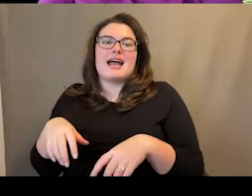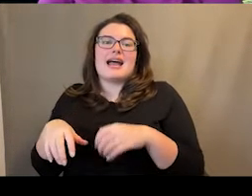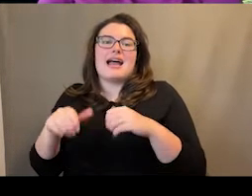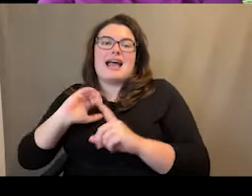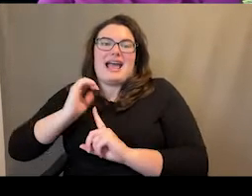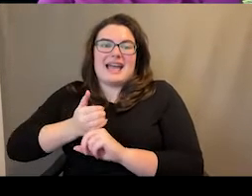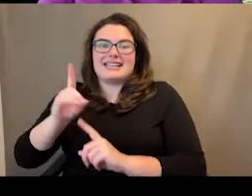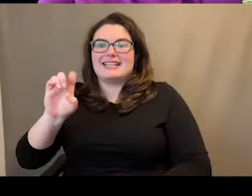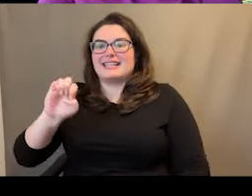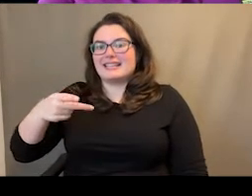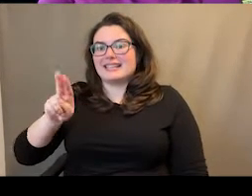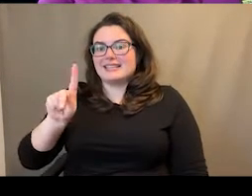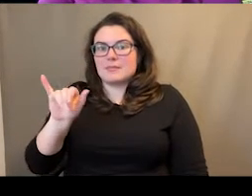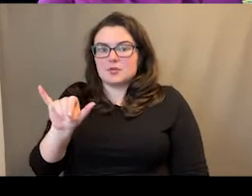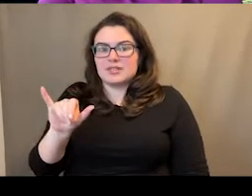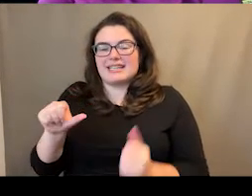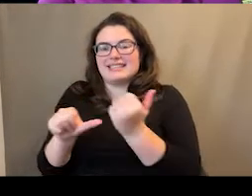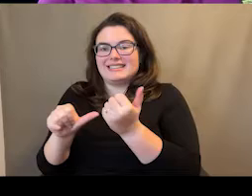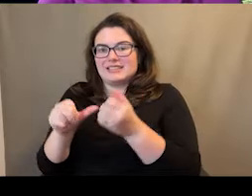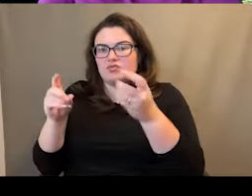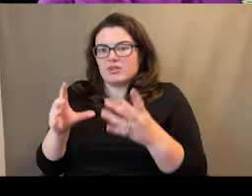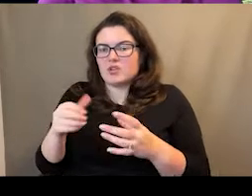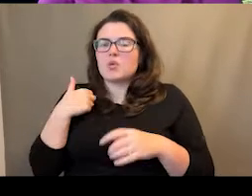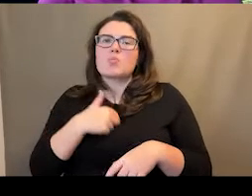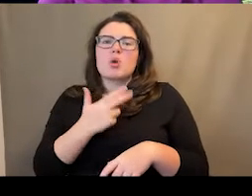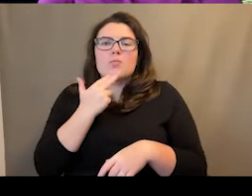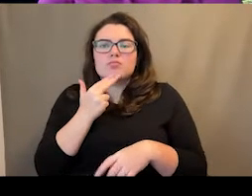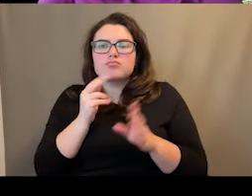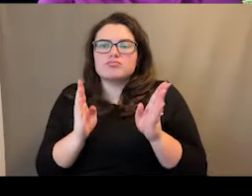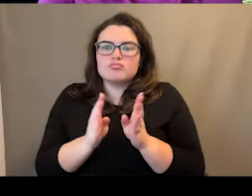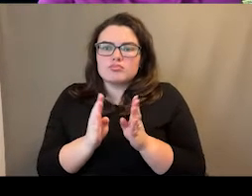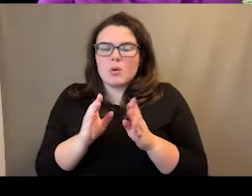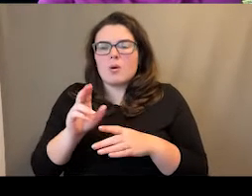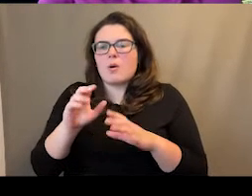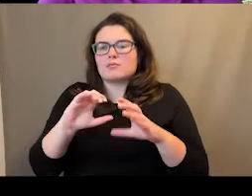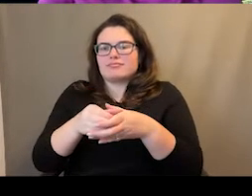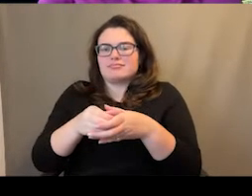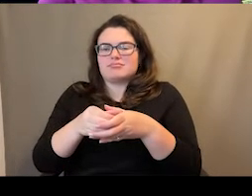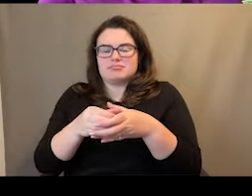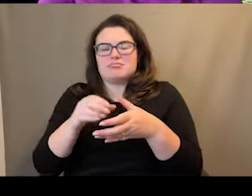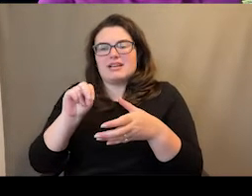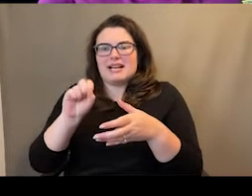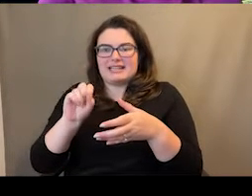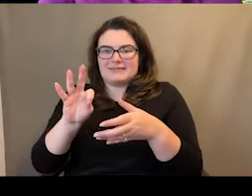We are one of the smaller directorate